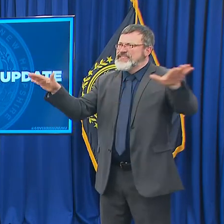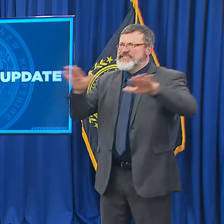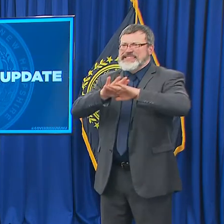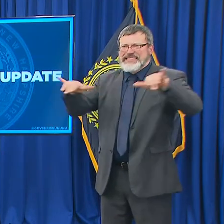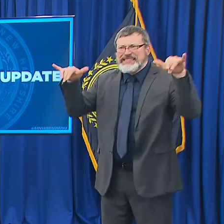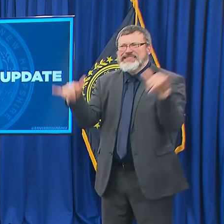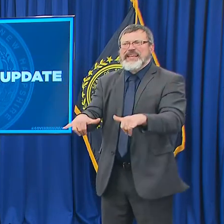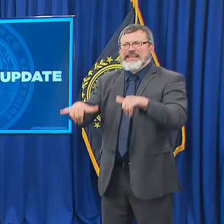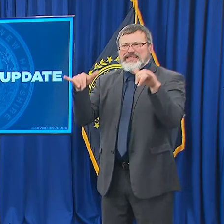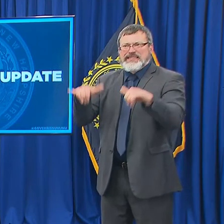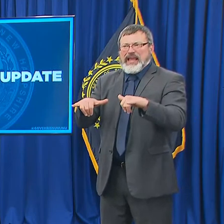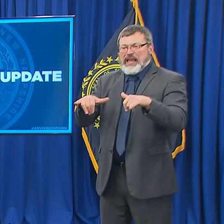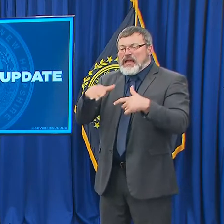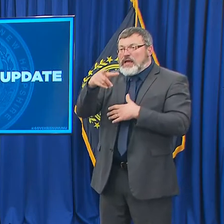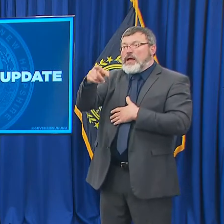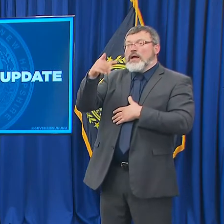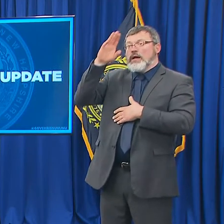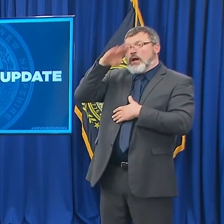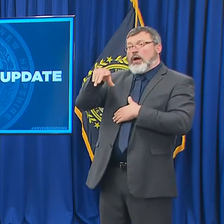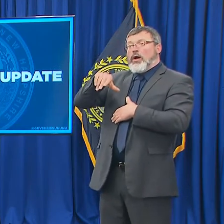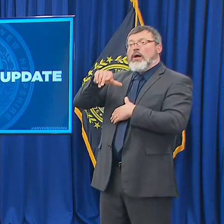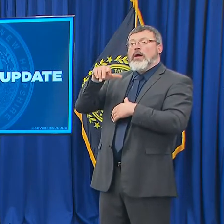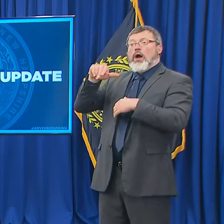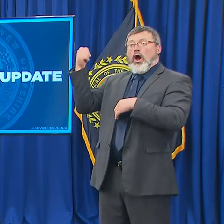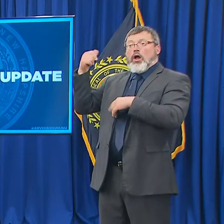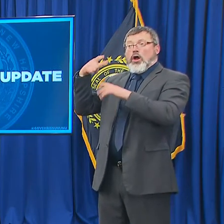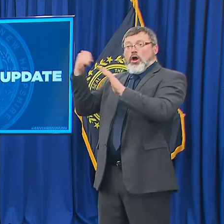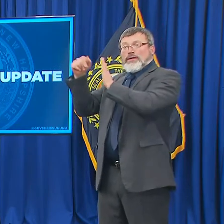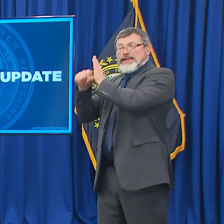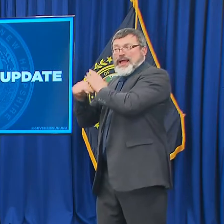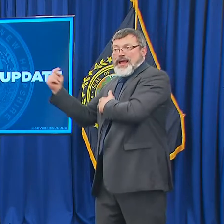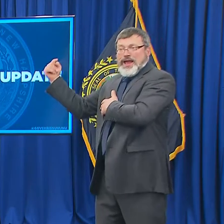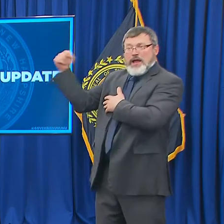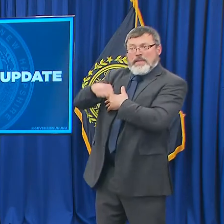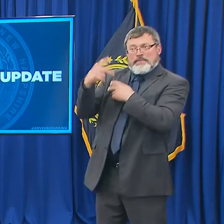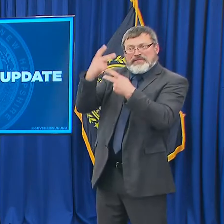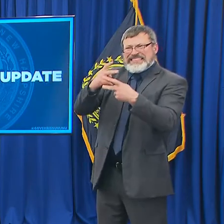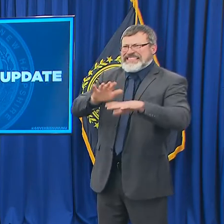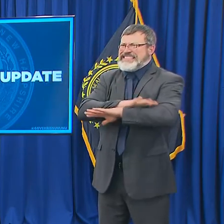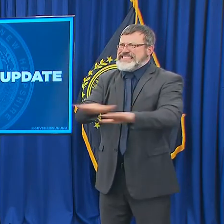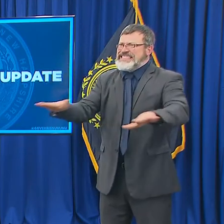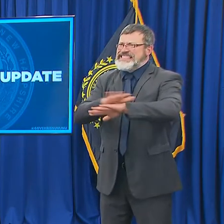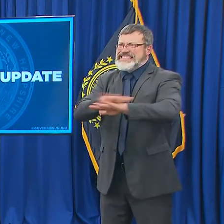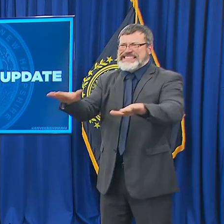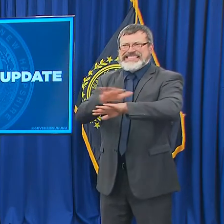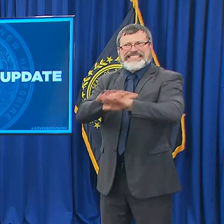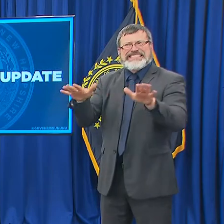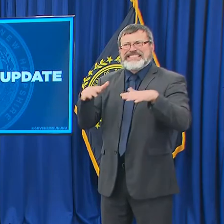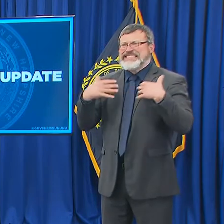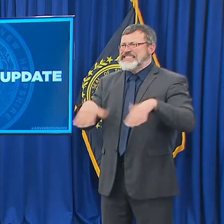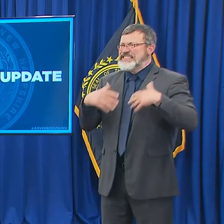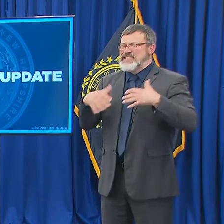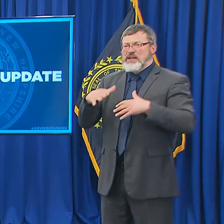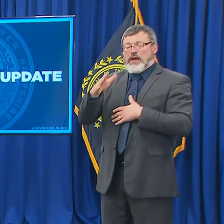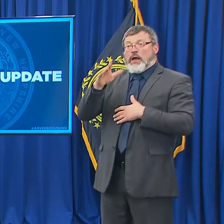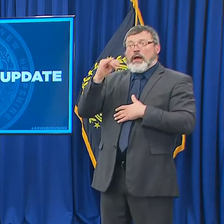Oceanside center and Genesis with 35 residents and 12 staff Ridgewood center with three residents and two staff